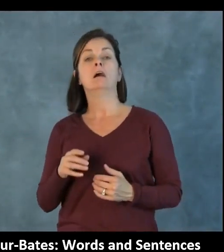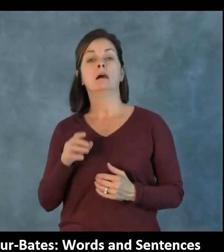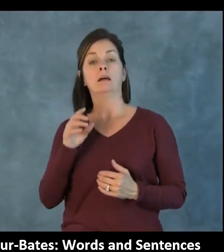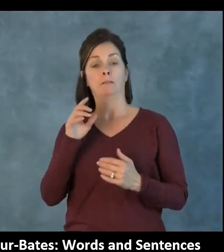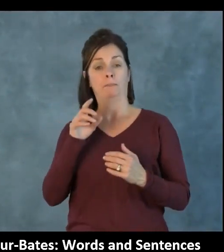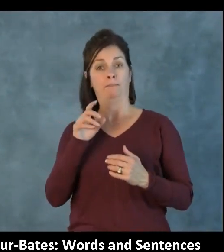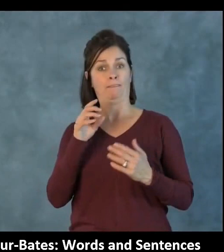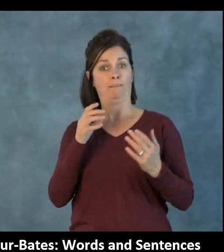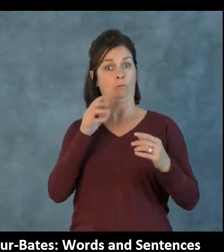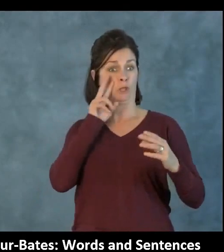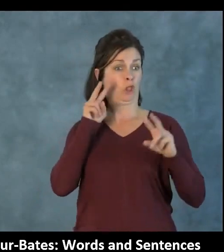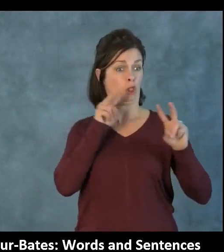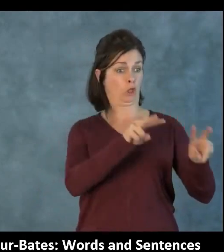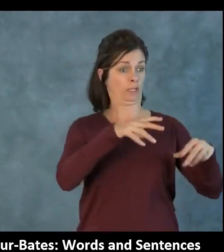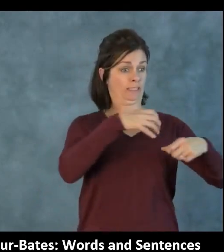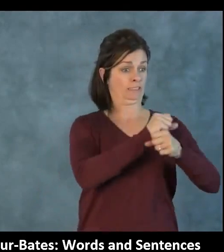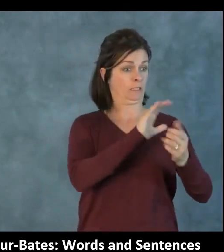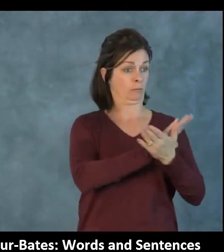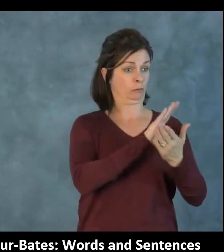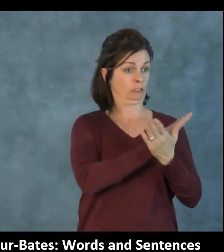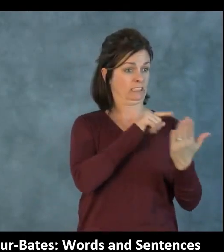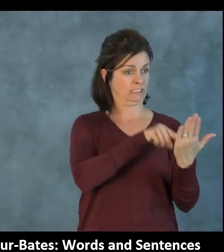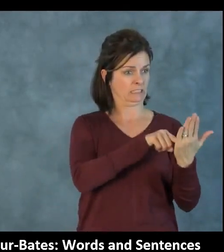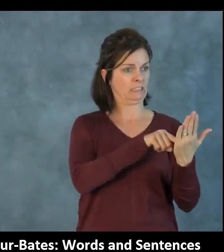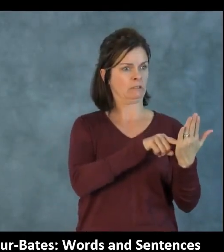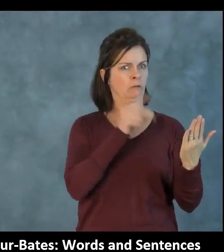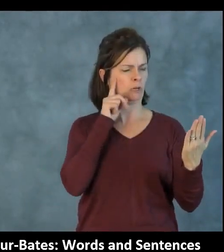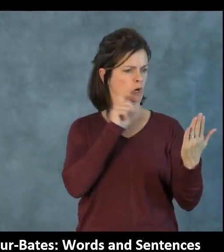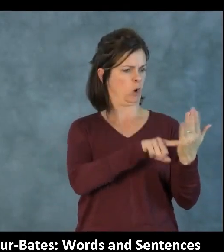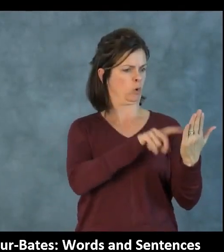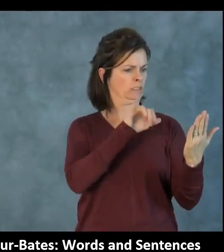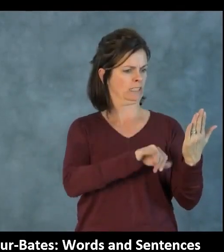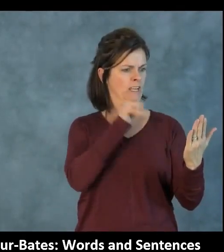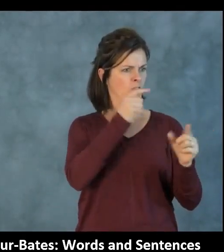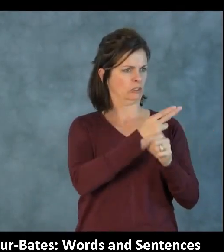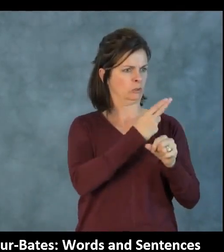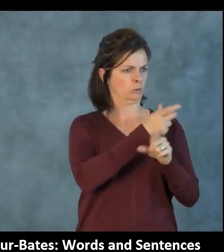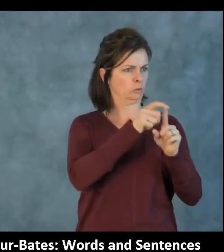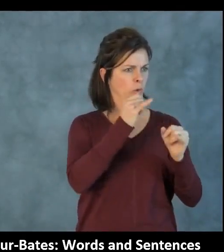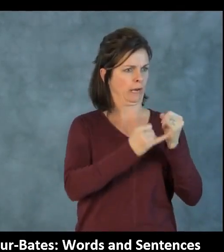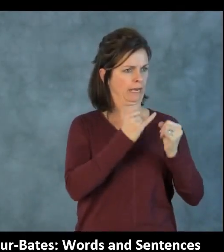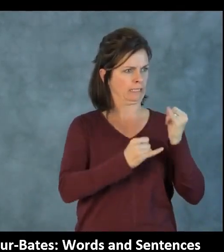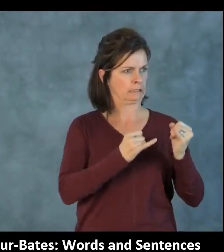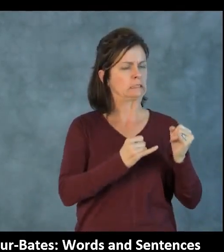that she wasn't using her word ending, but really just a little over half of kids her age